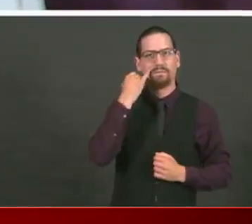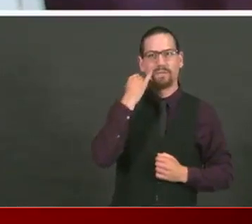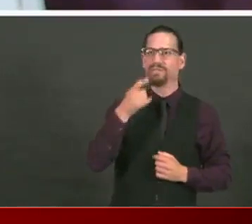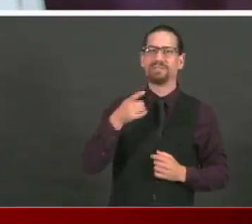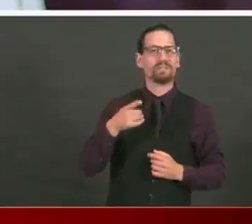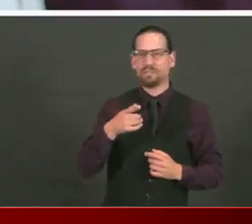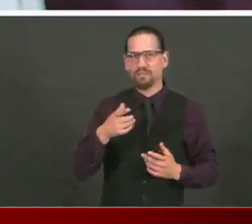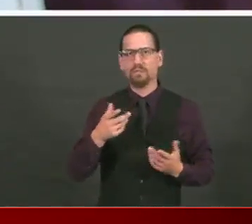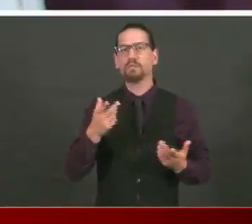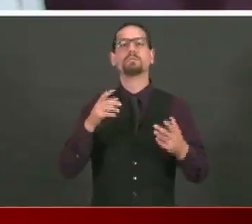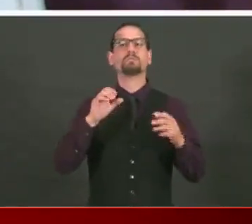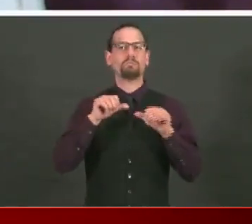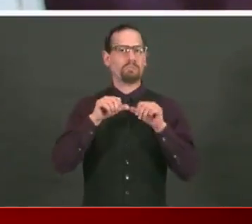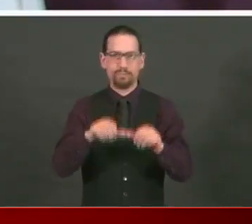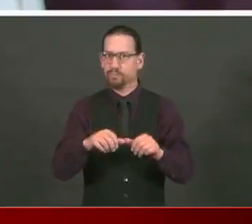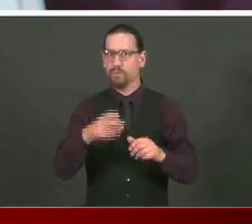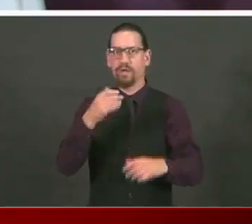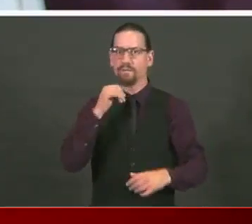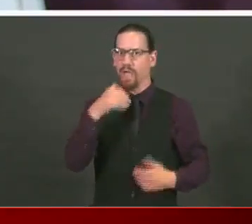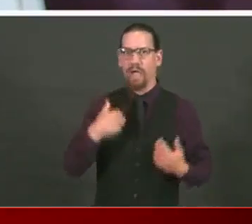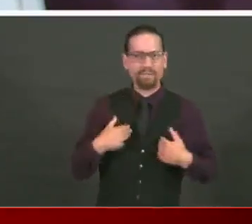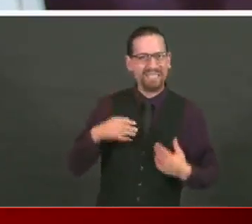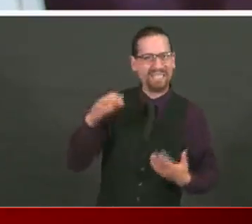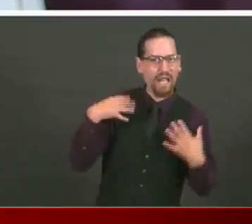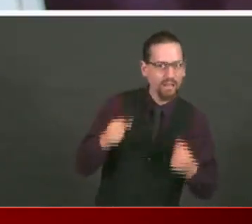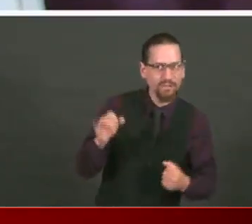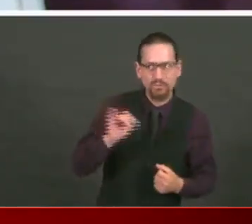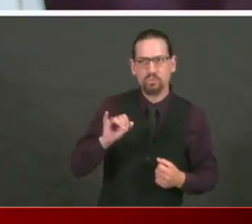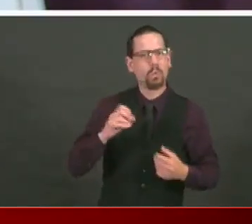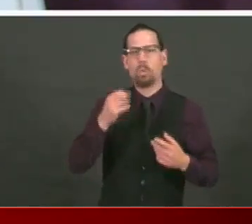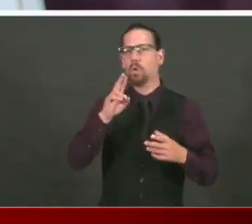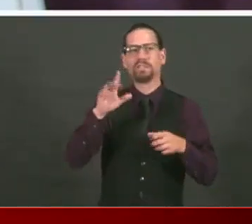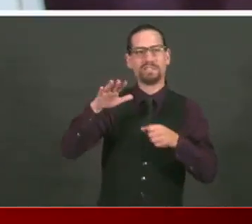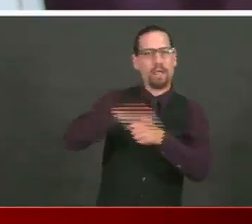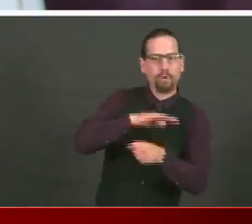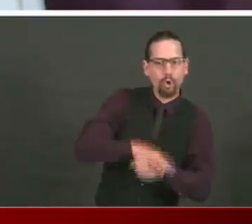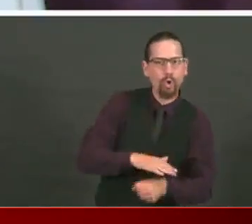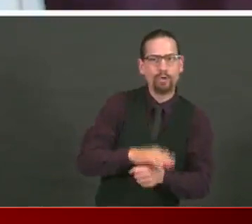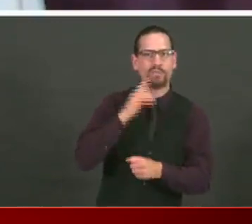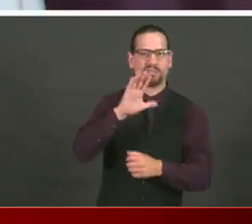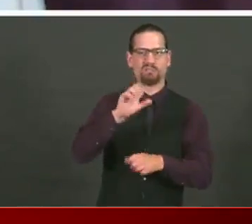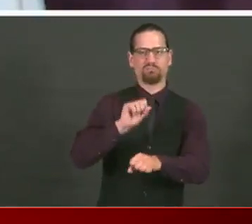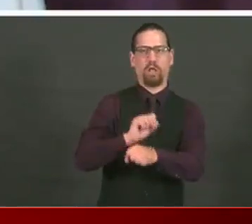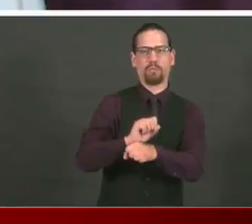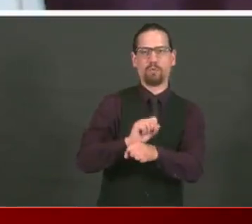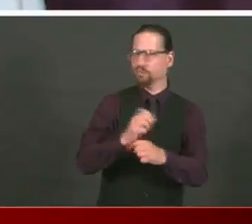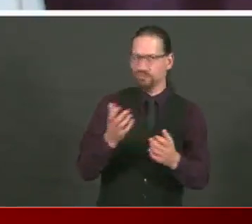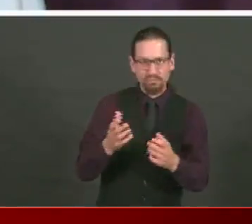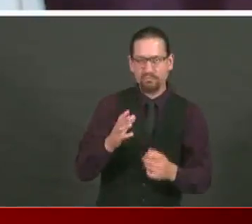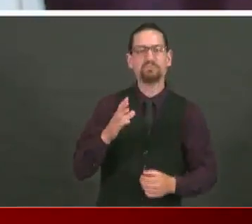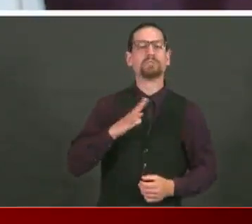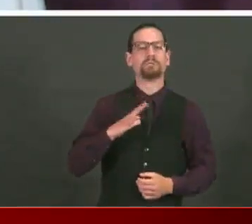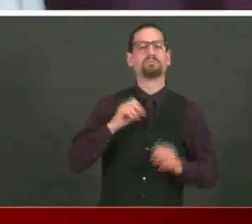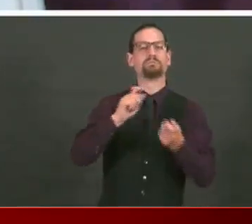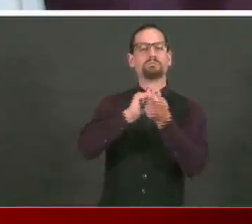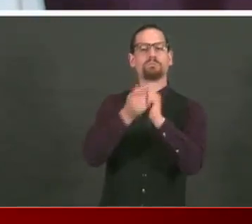UNEMPLOYMENT INSURANCE, IF YOU CANNOT WORK BECAUSE OF CORONAVIRUS, YOU MAY BE ELIGIBLE FOR UNEMPLOYMENT INSURANCE AND I